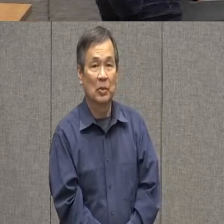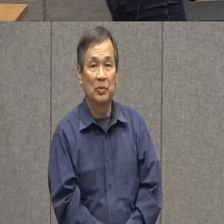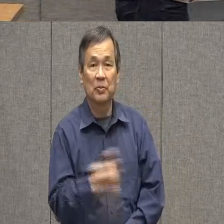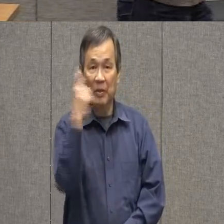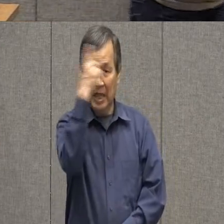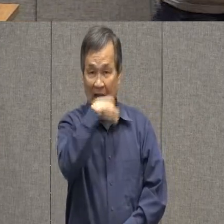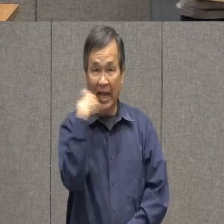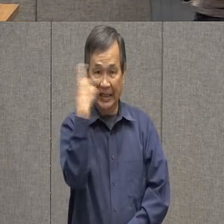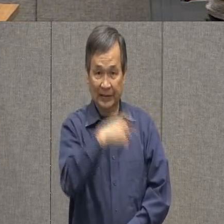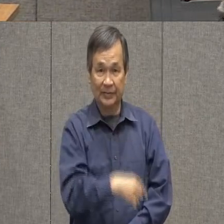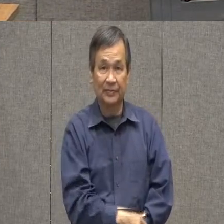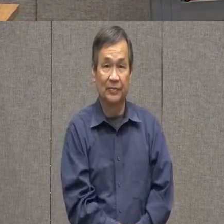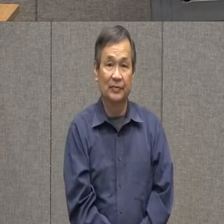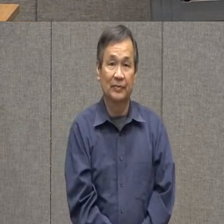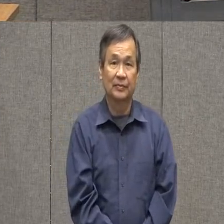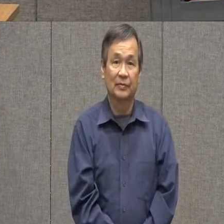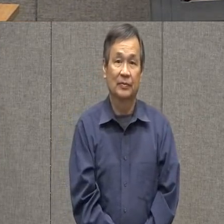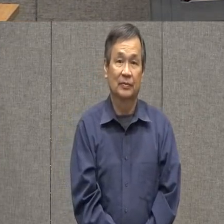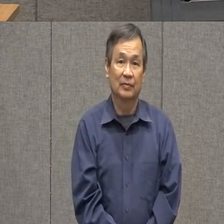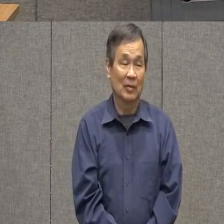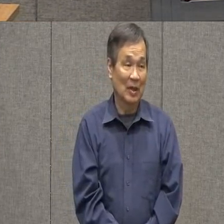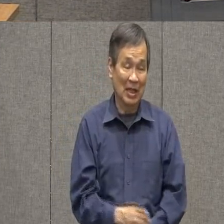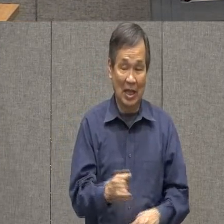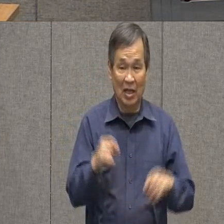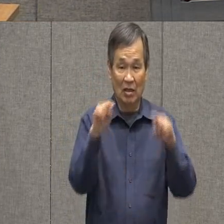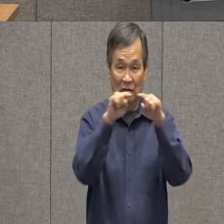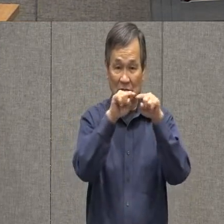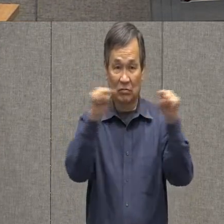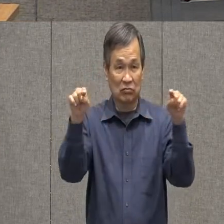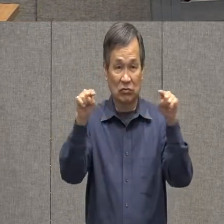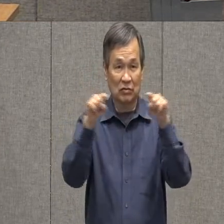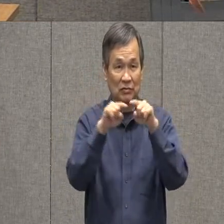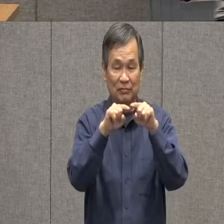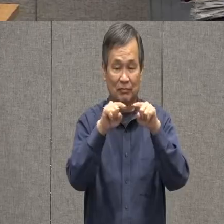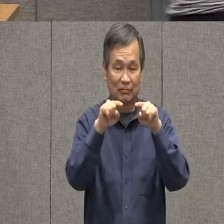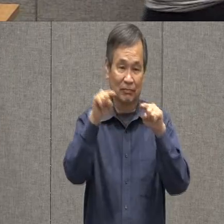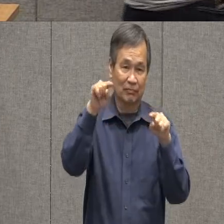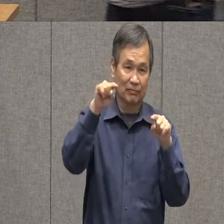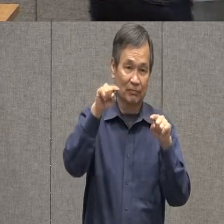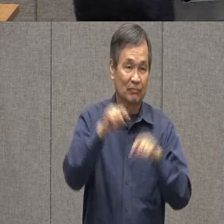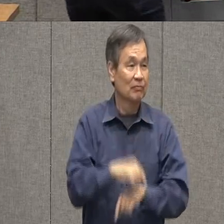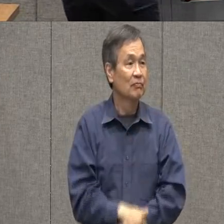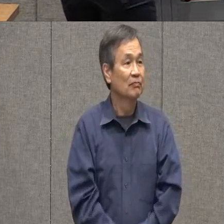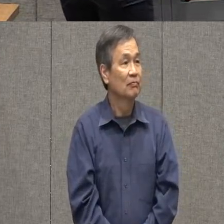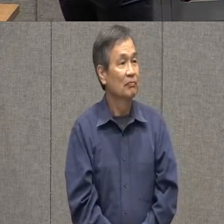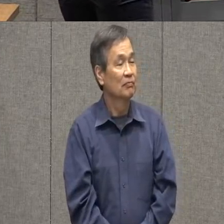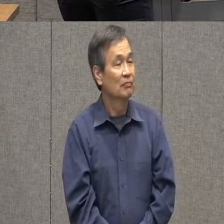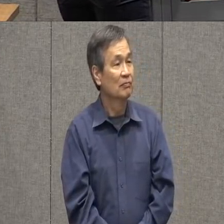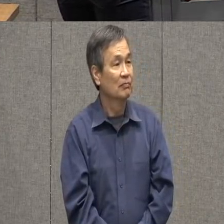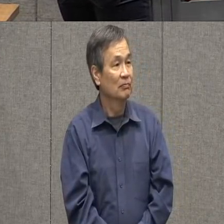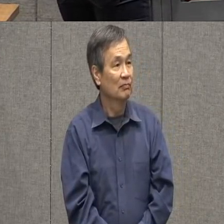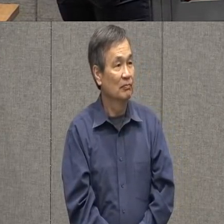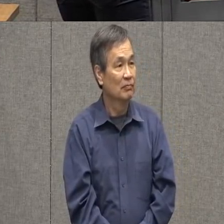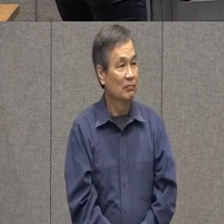And if you notice, the shoulders this time, slant down. See that? So when I add in my line,